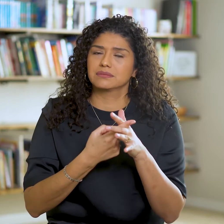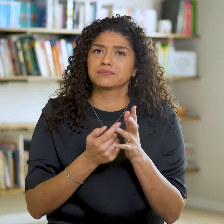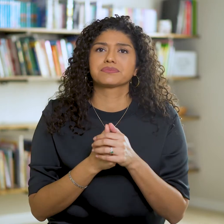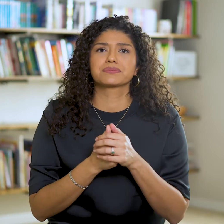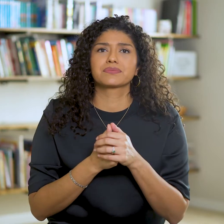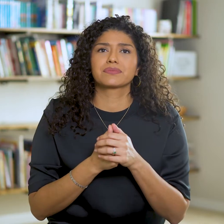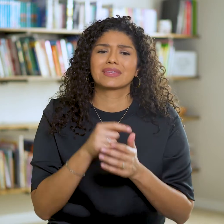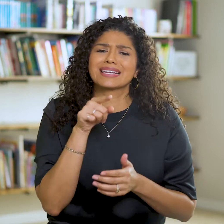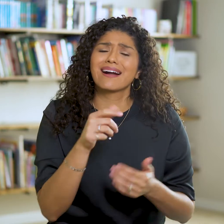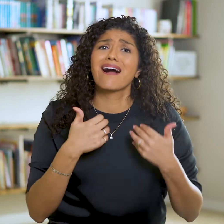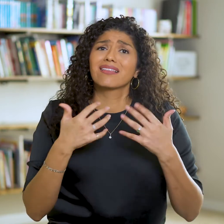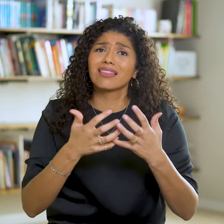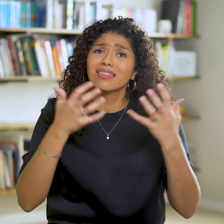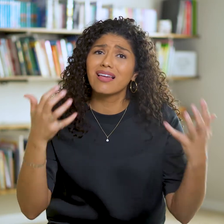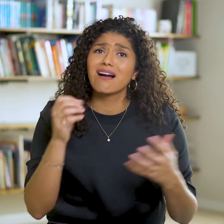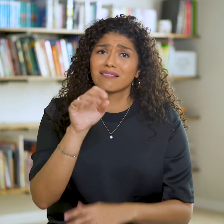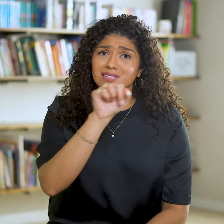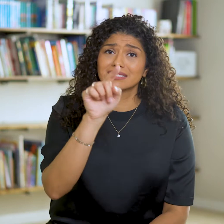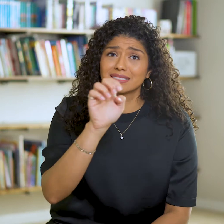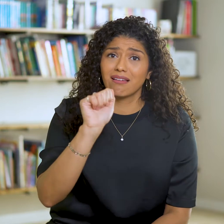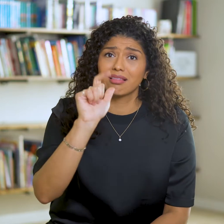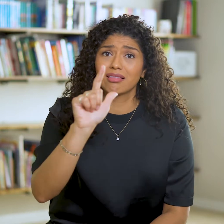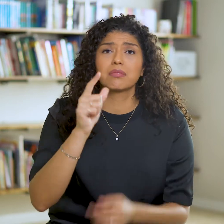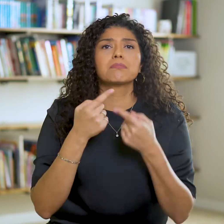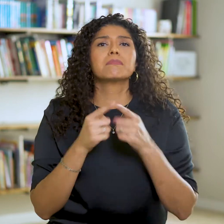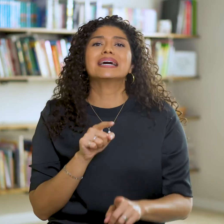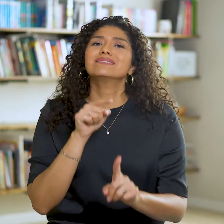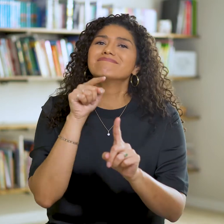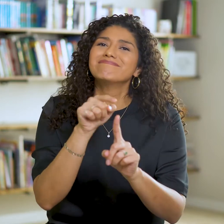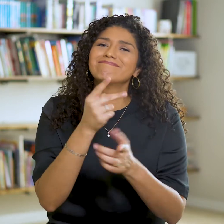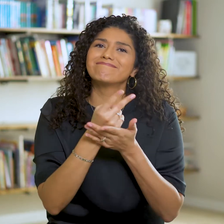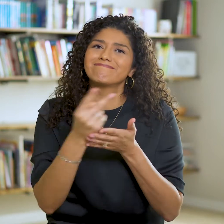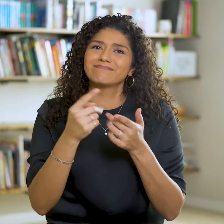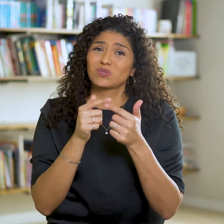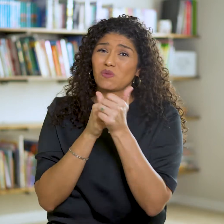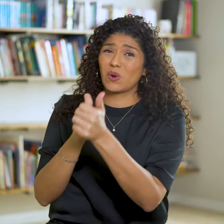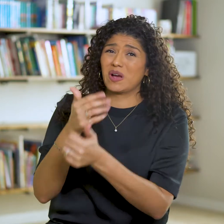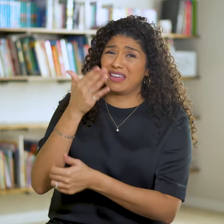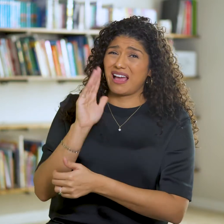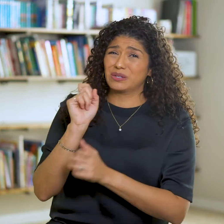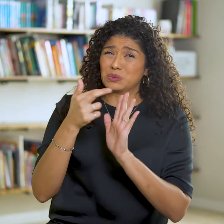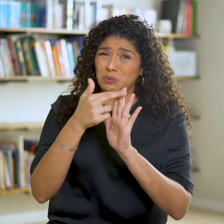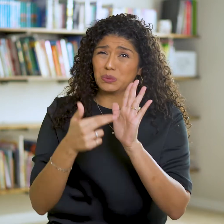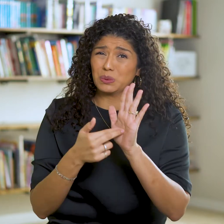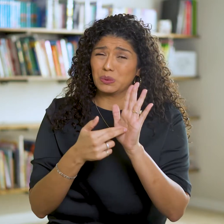He has a lot of zeal but fails to yield to God’s rules